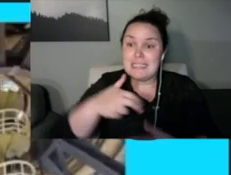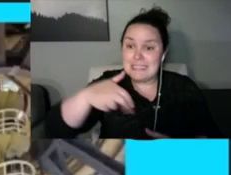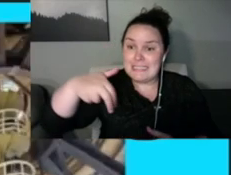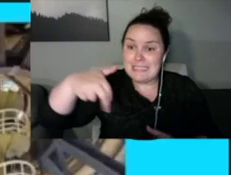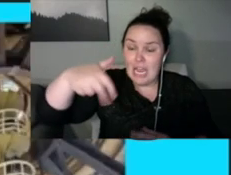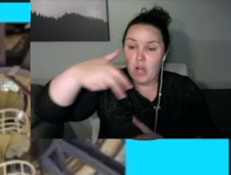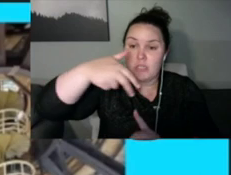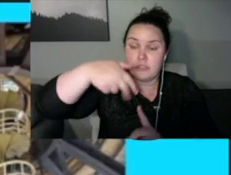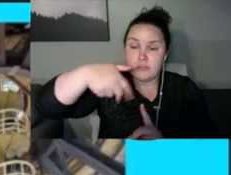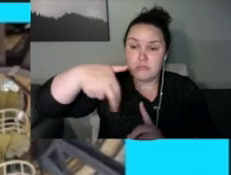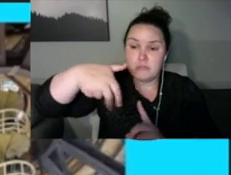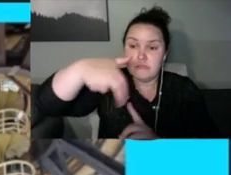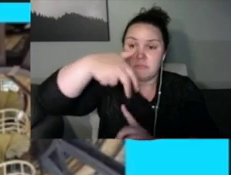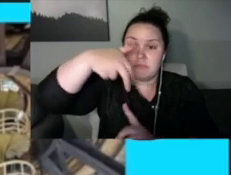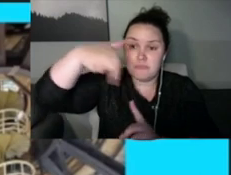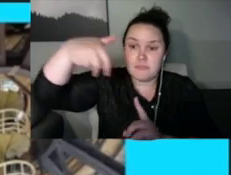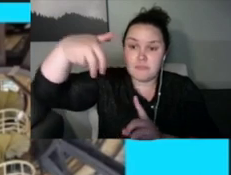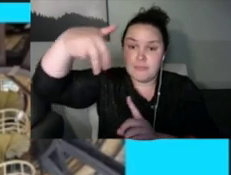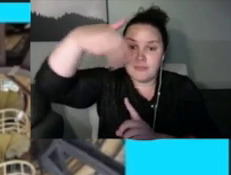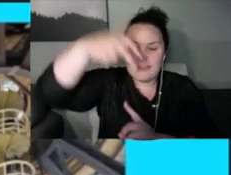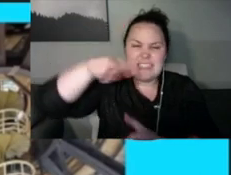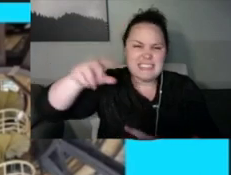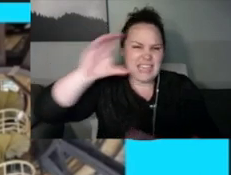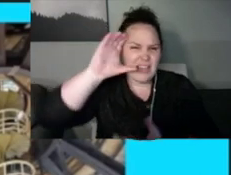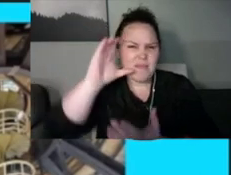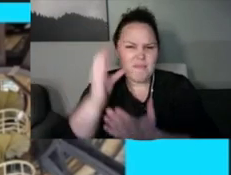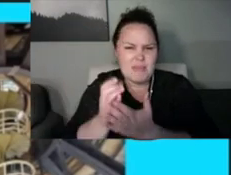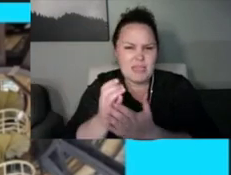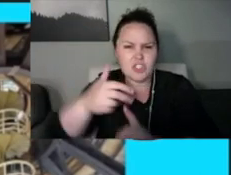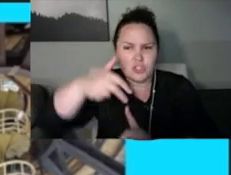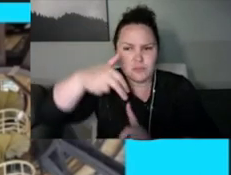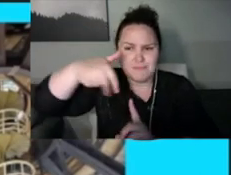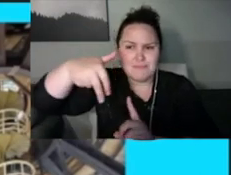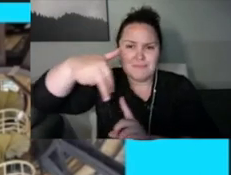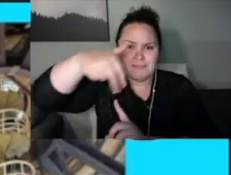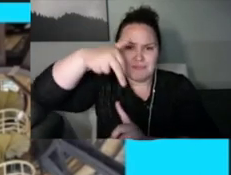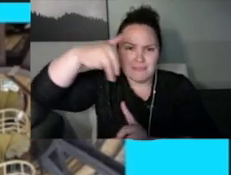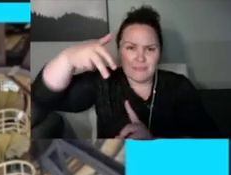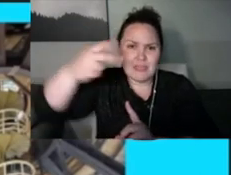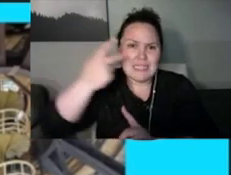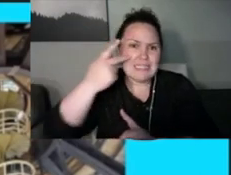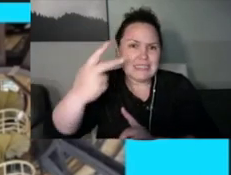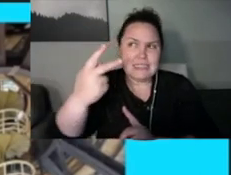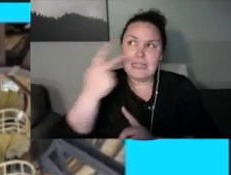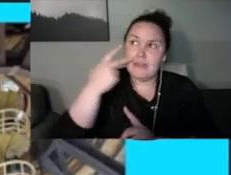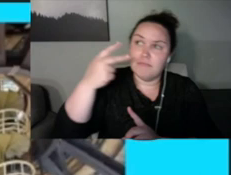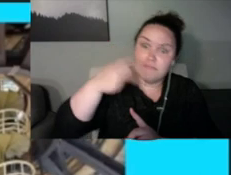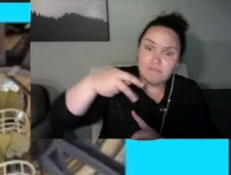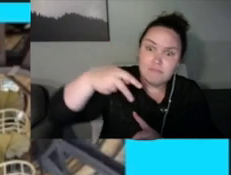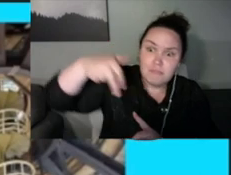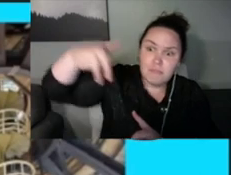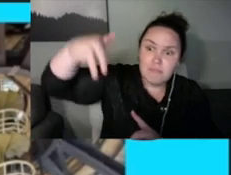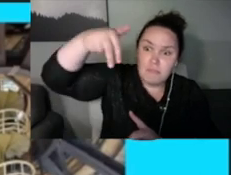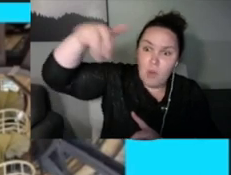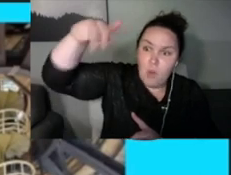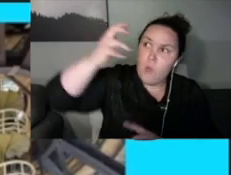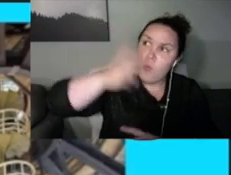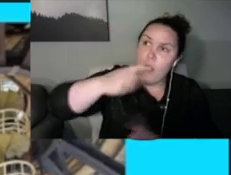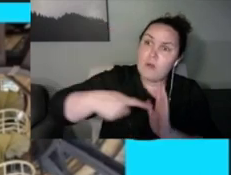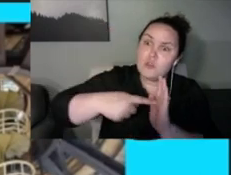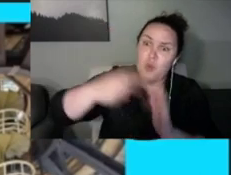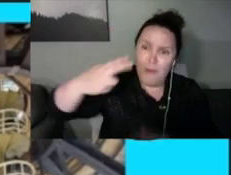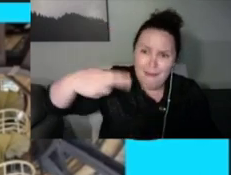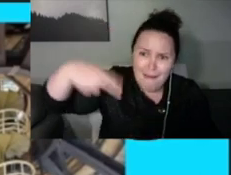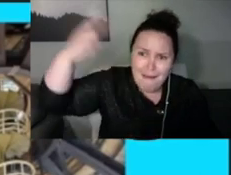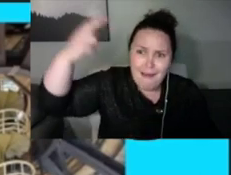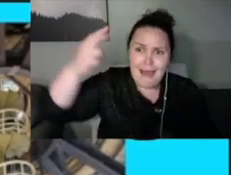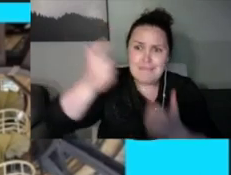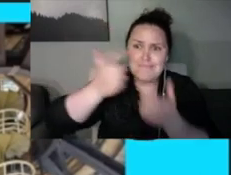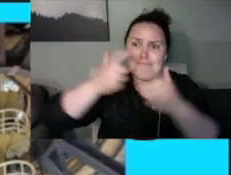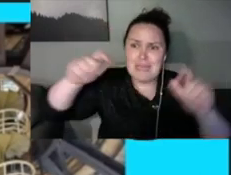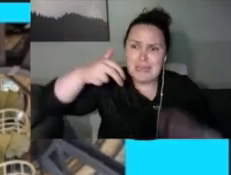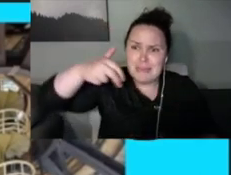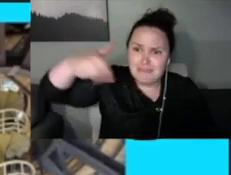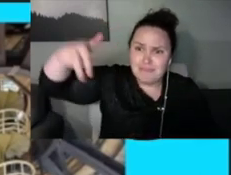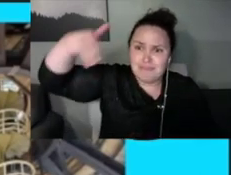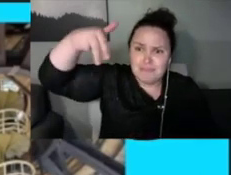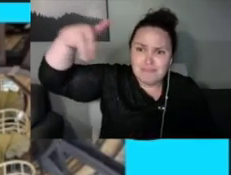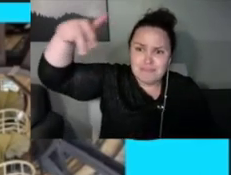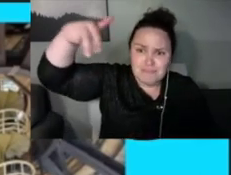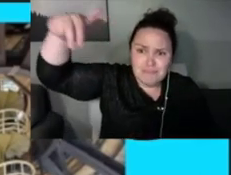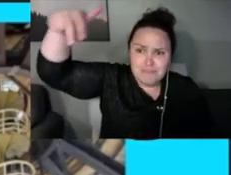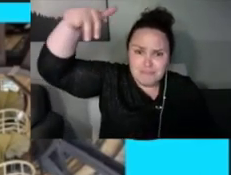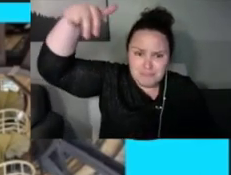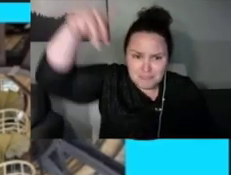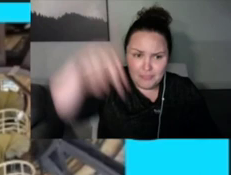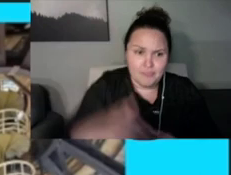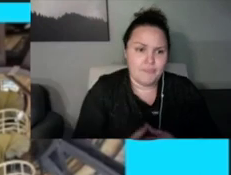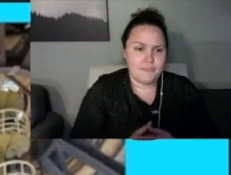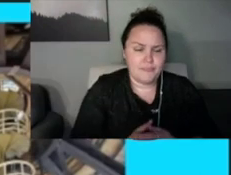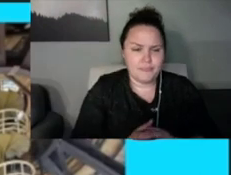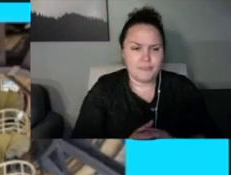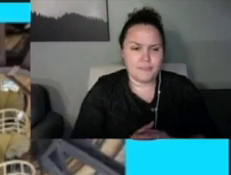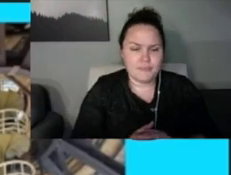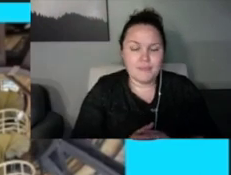a John Deere "A" which was a 1936 model. Back in '36, rubber tires weren't a thing